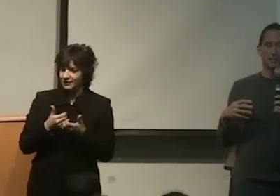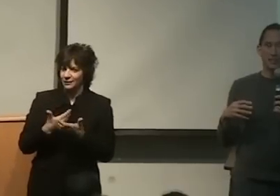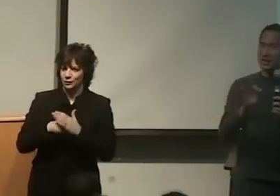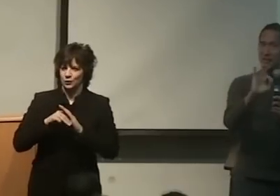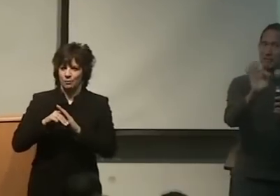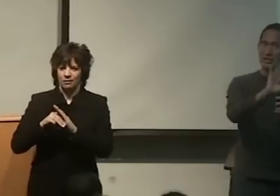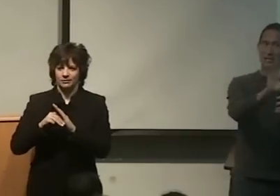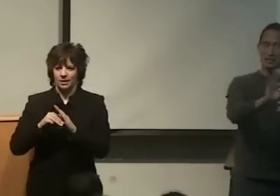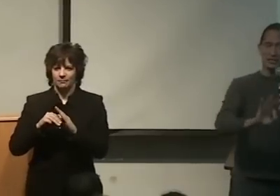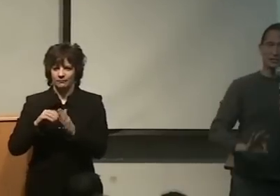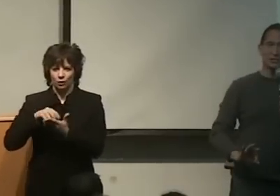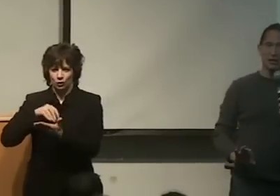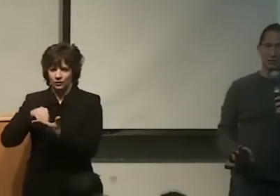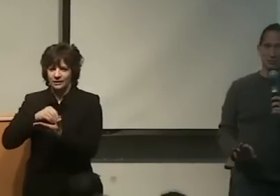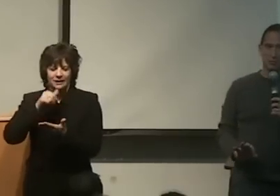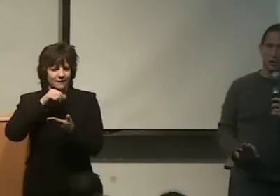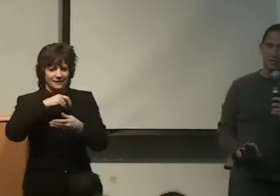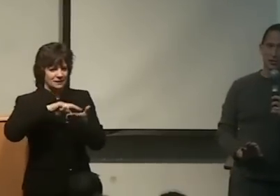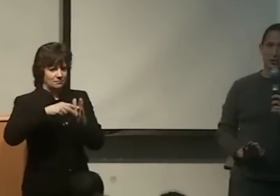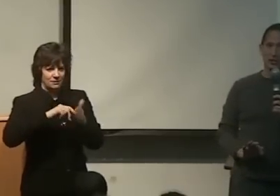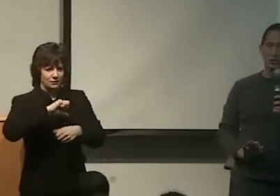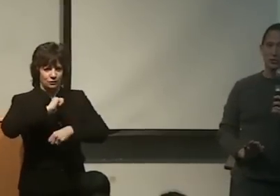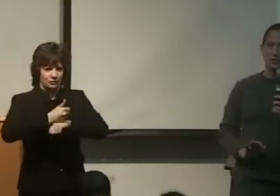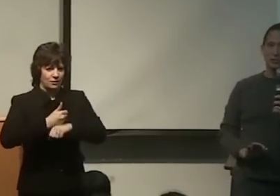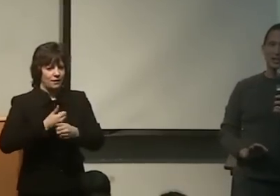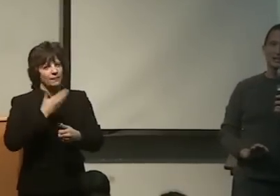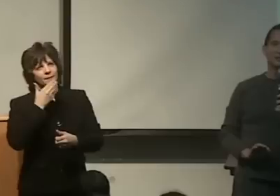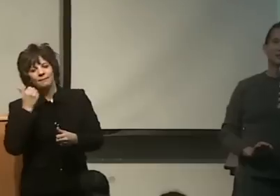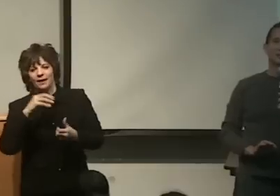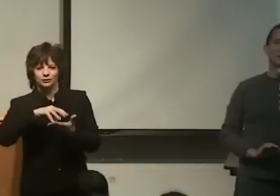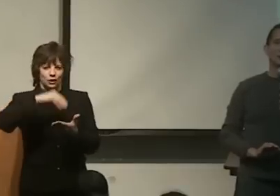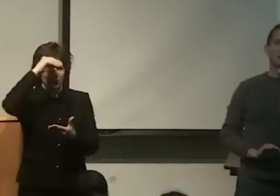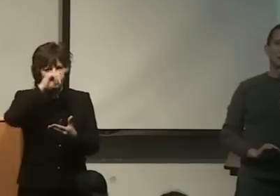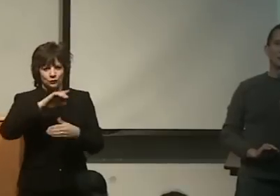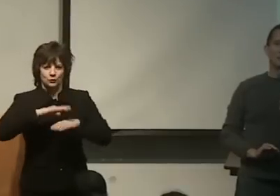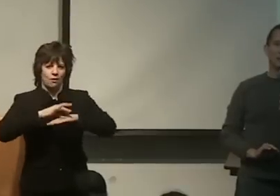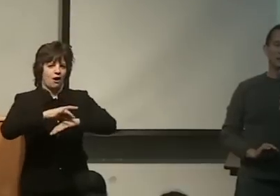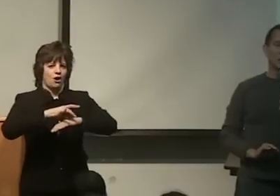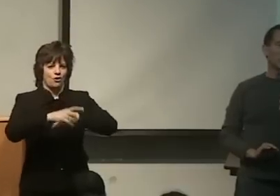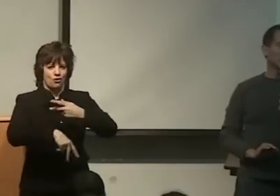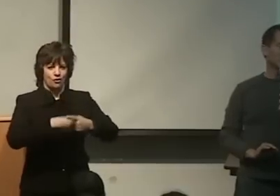They didn't mean to create the greatest learning tool on the planet, but they wanted to sell games.